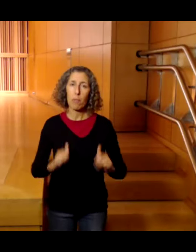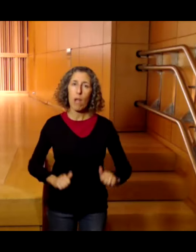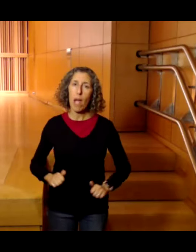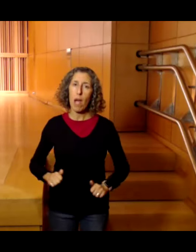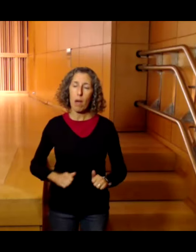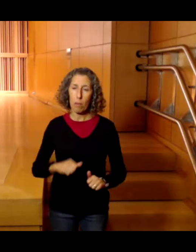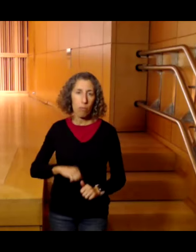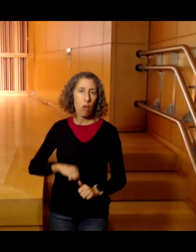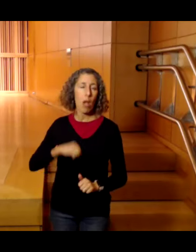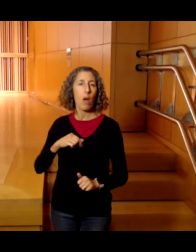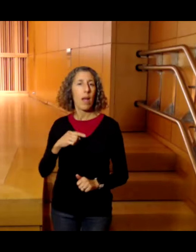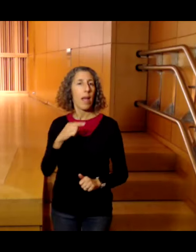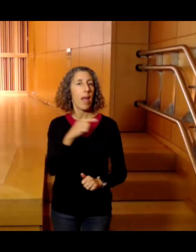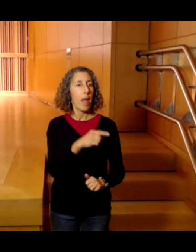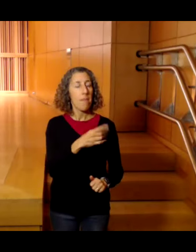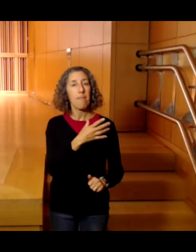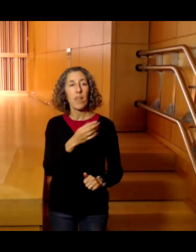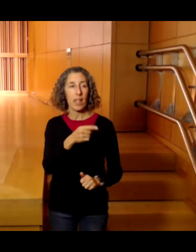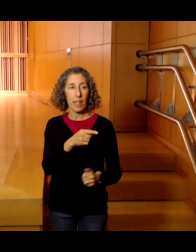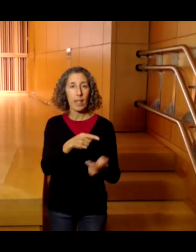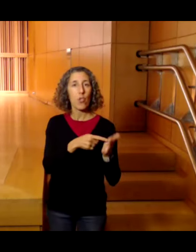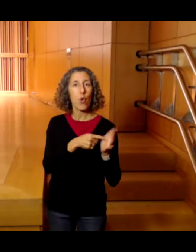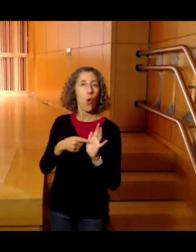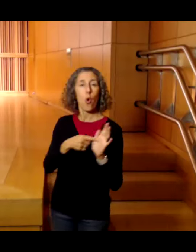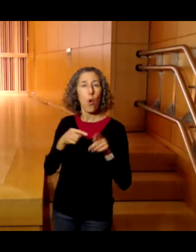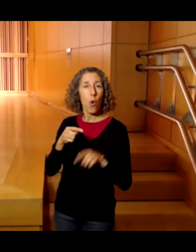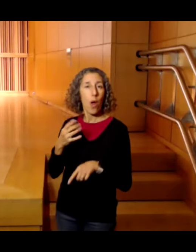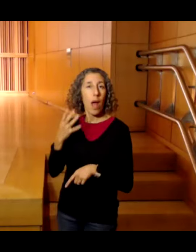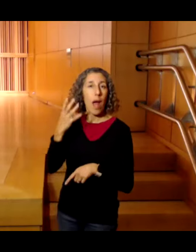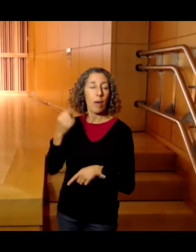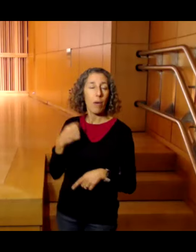And looked at, though likely. never read His apprentice work.